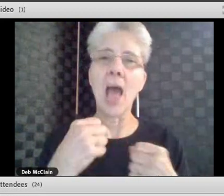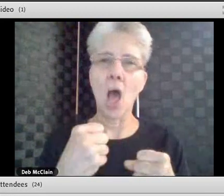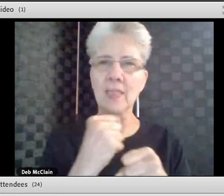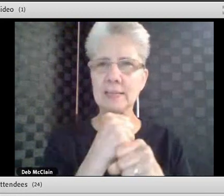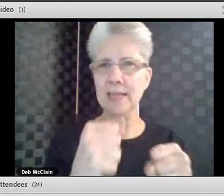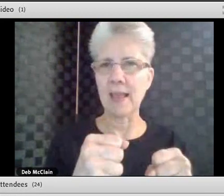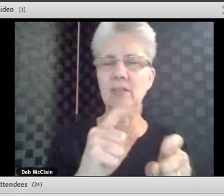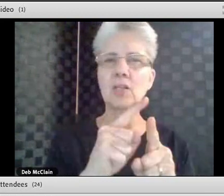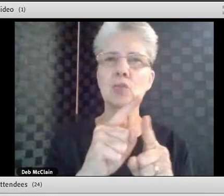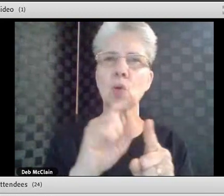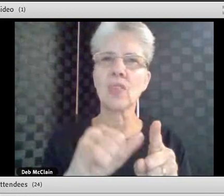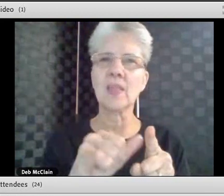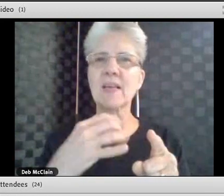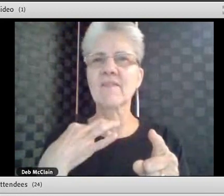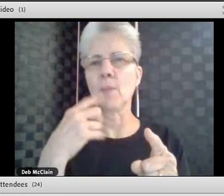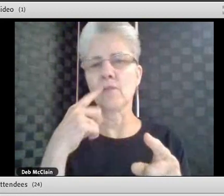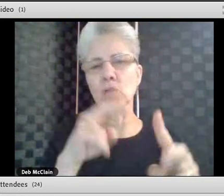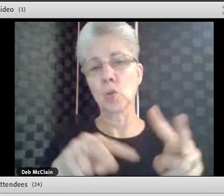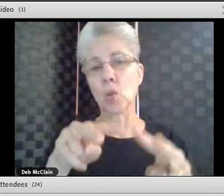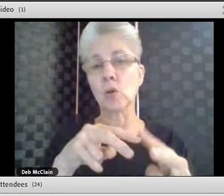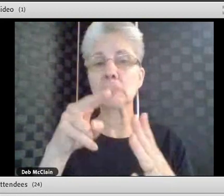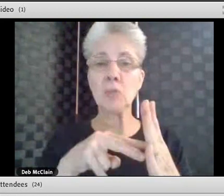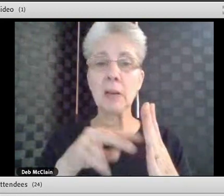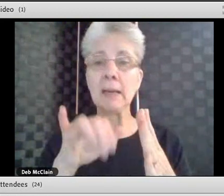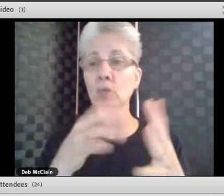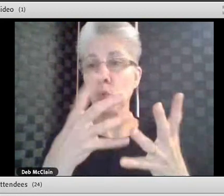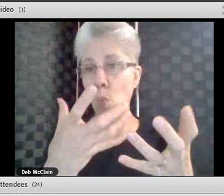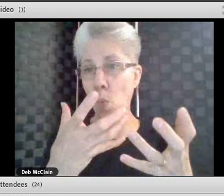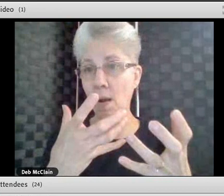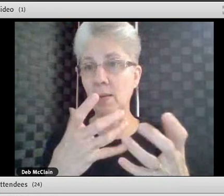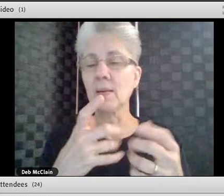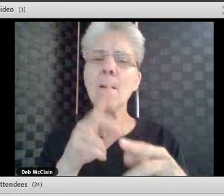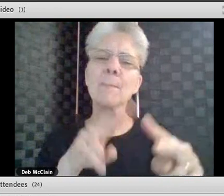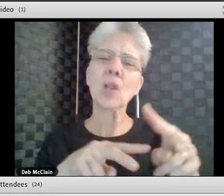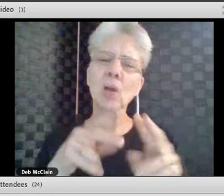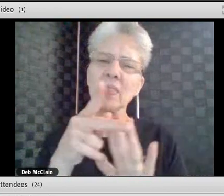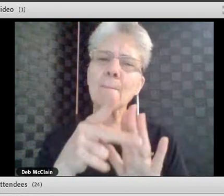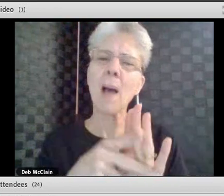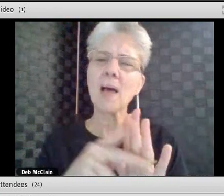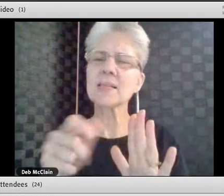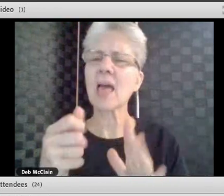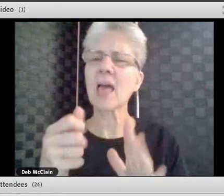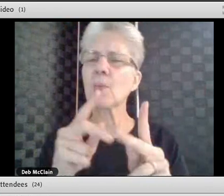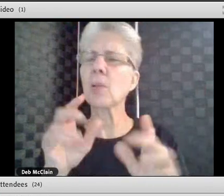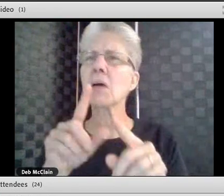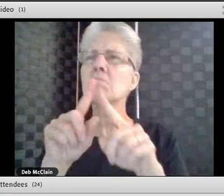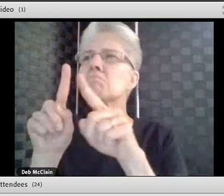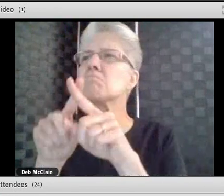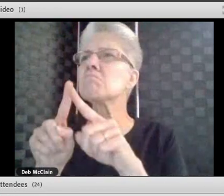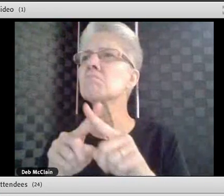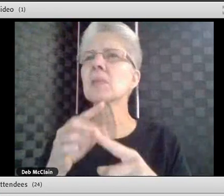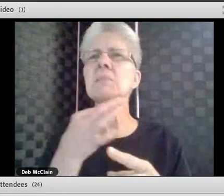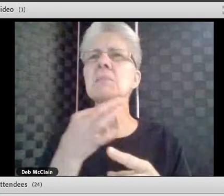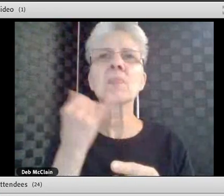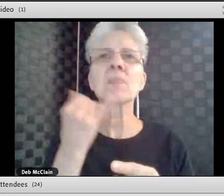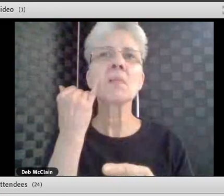Talks a little bit about health and safety, and so this is available for you to look at if you'd like, but, again, look at the policies other people have done,